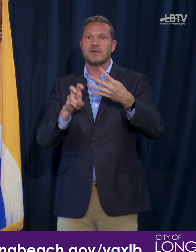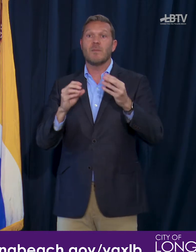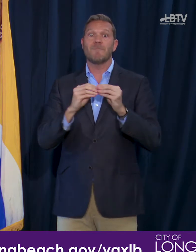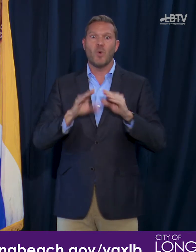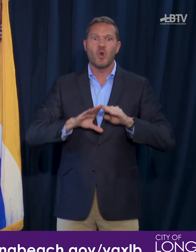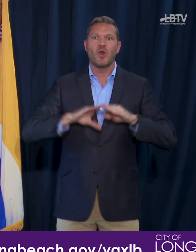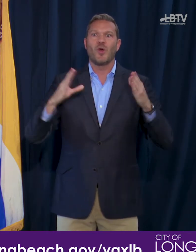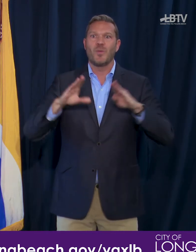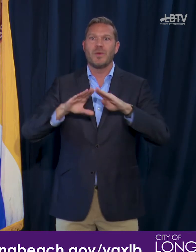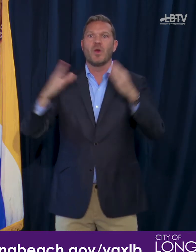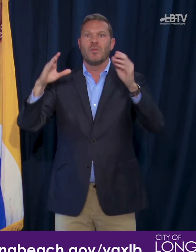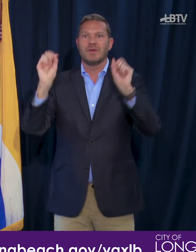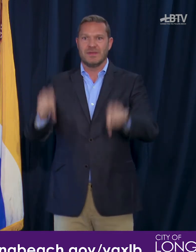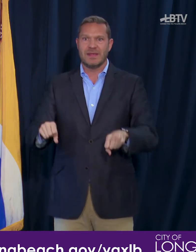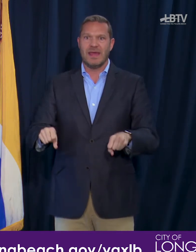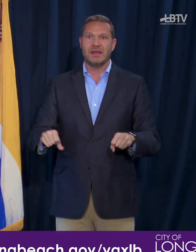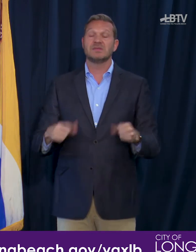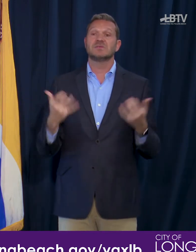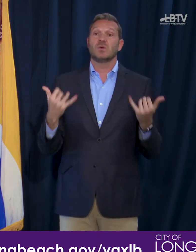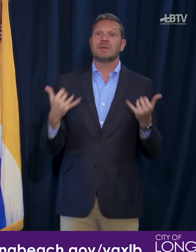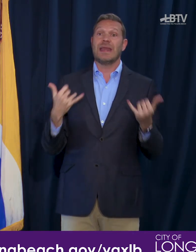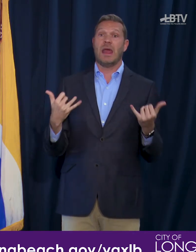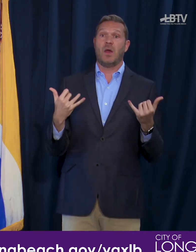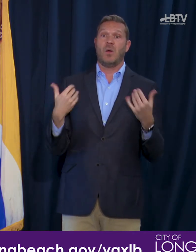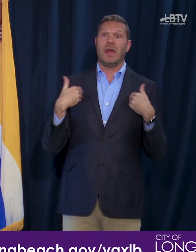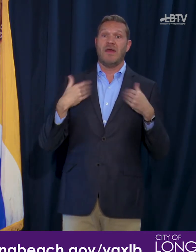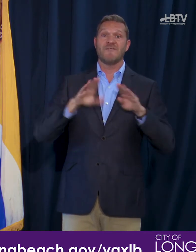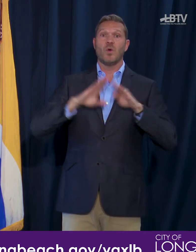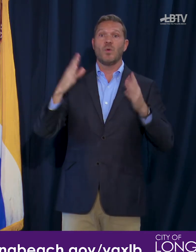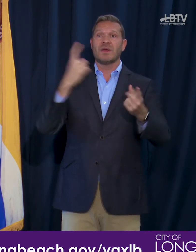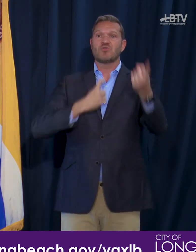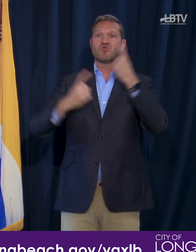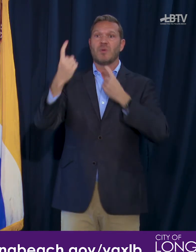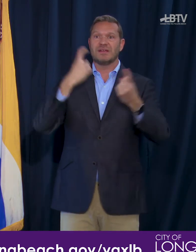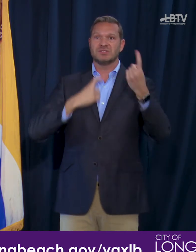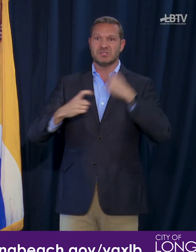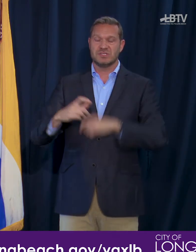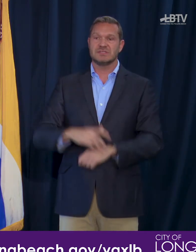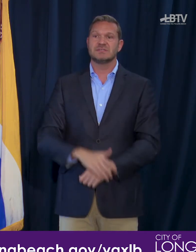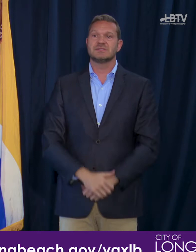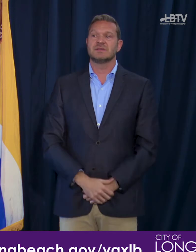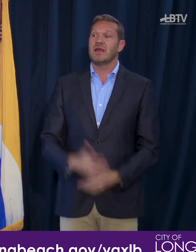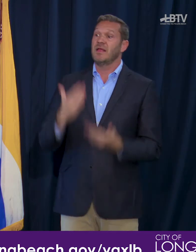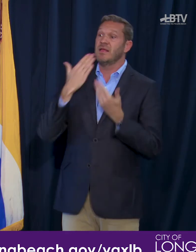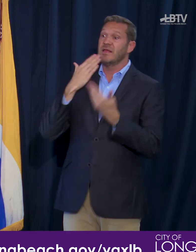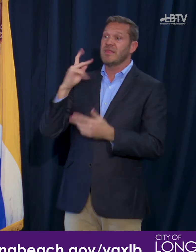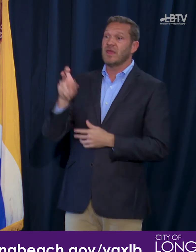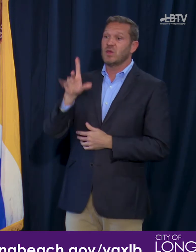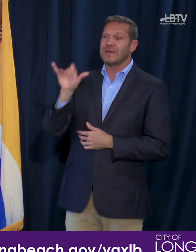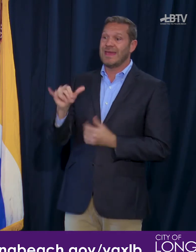So with that, I think we're open for questions. Thank you. Thank you Kelly. We will now move on to media questions.